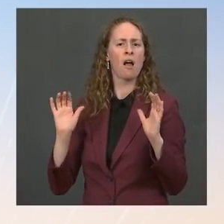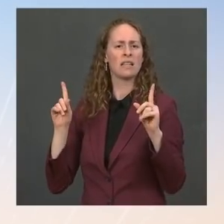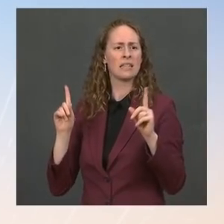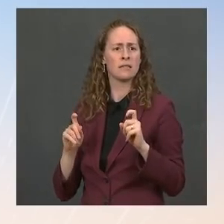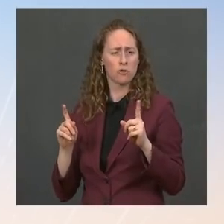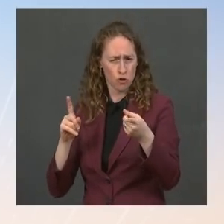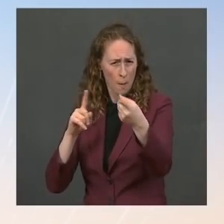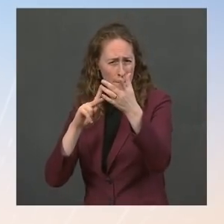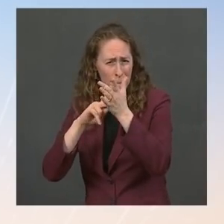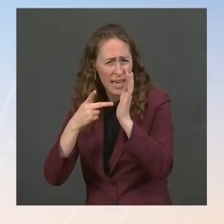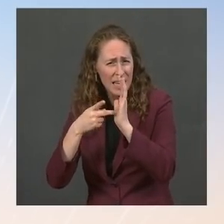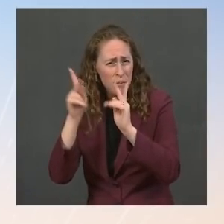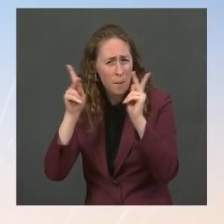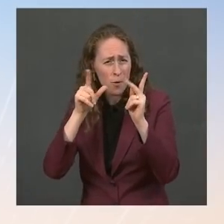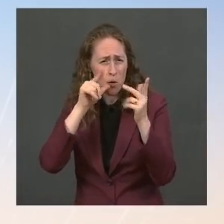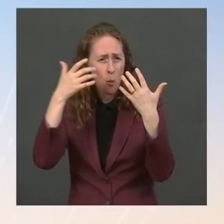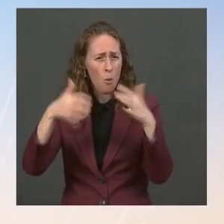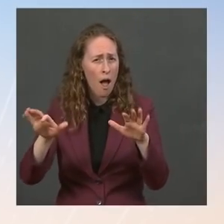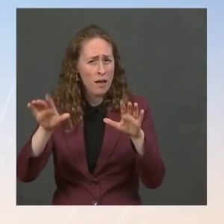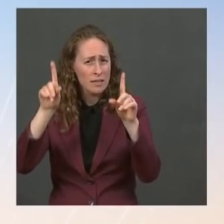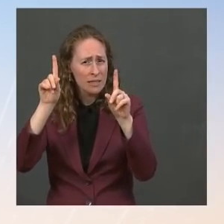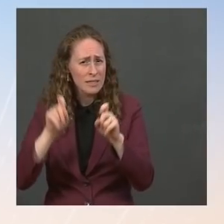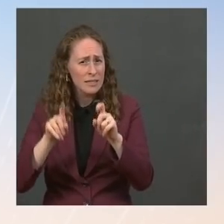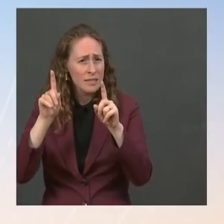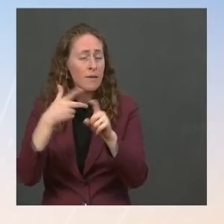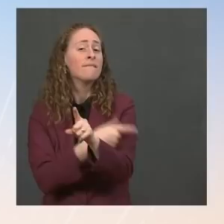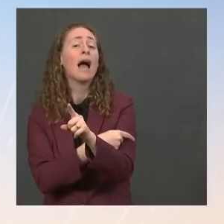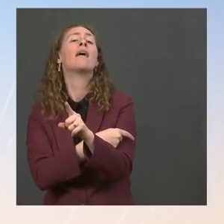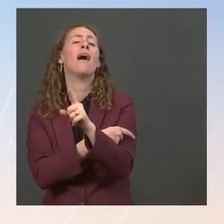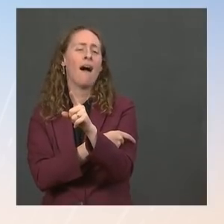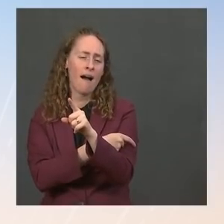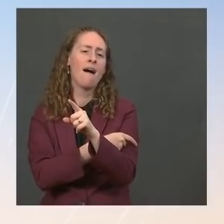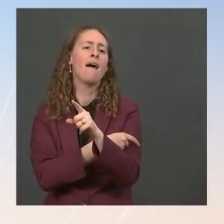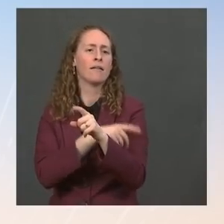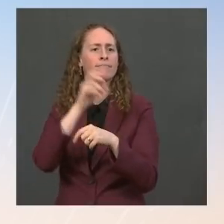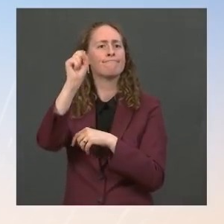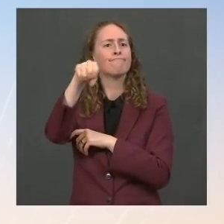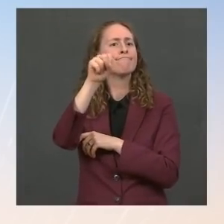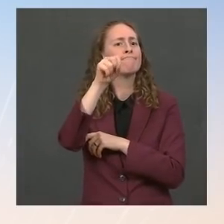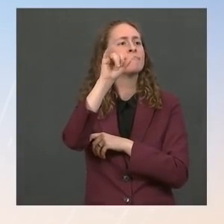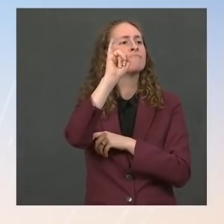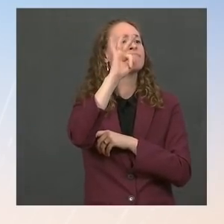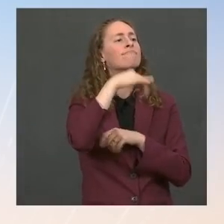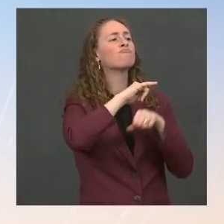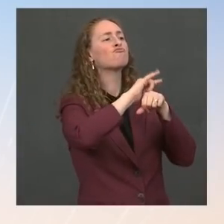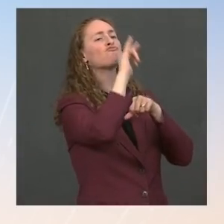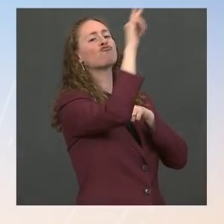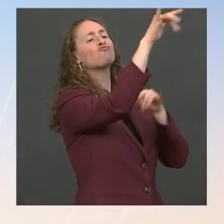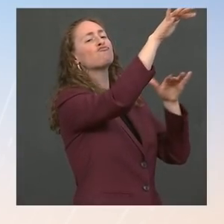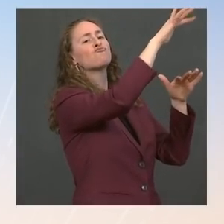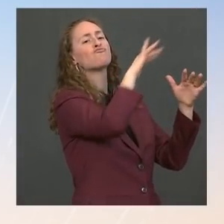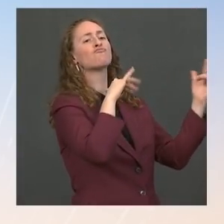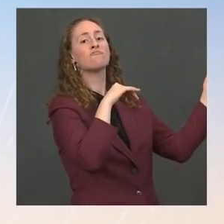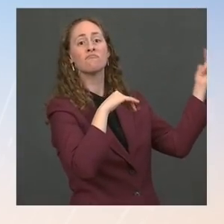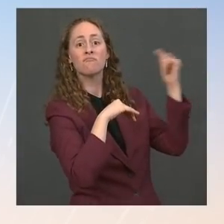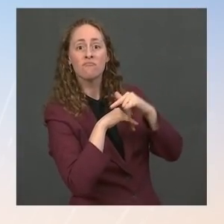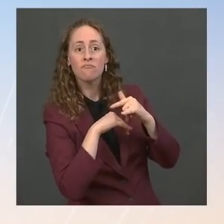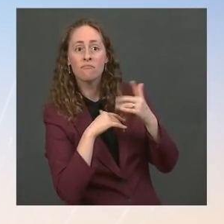Ms Psaki: -- who are Americans? The Press: Yeah, that are unvaccinated Americans who would be flying home from foreign travel. Ms Psaki: So, there would still be requirements for these -- for individuals --